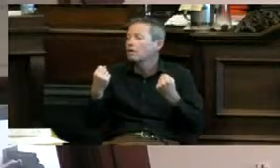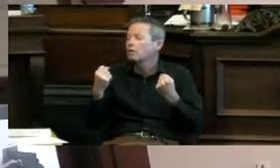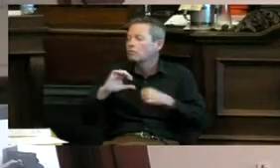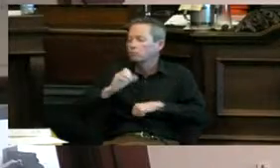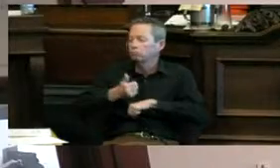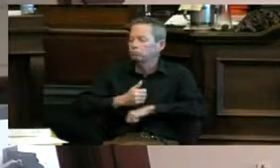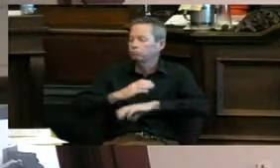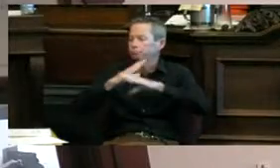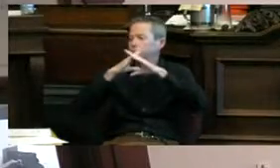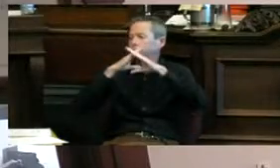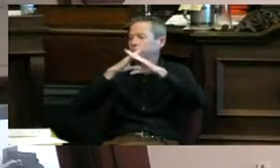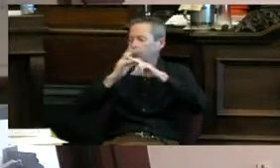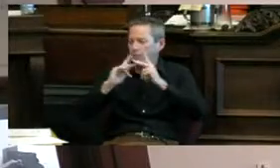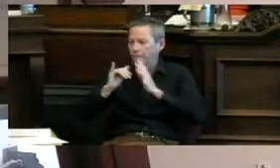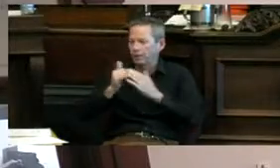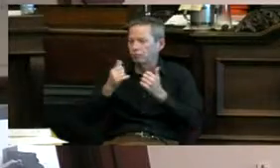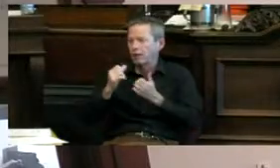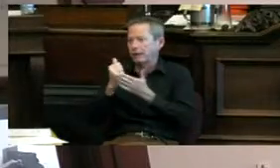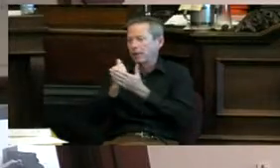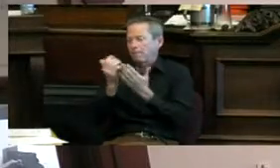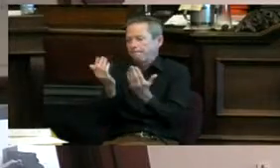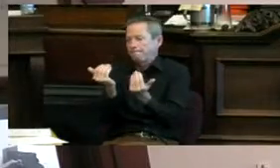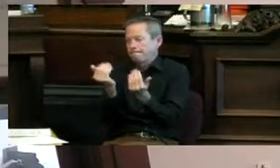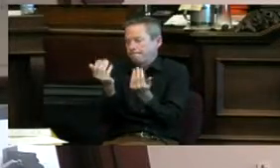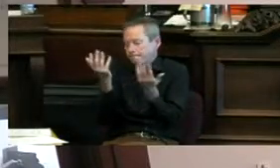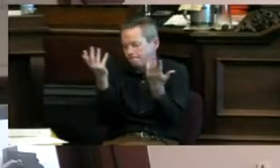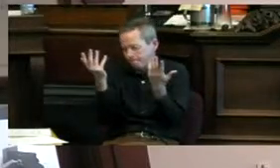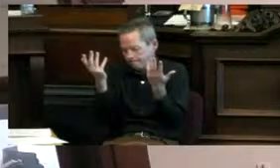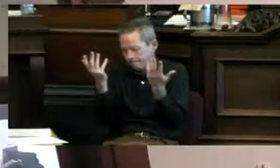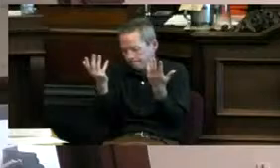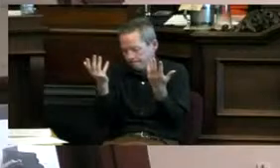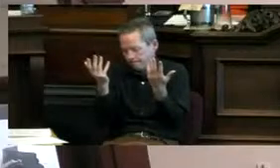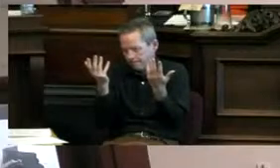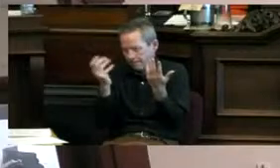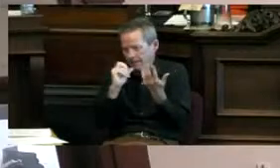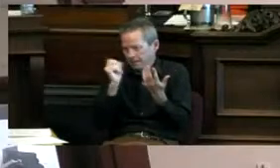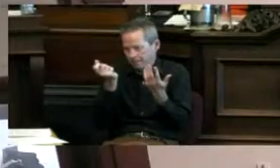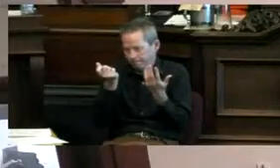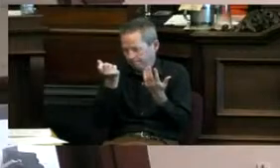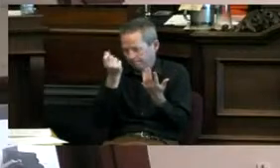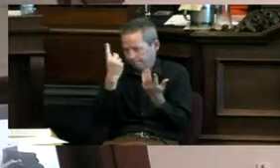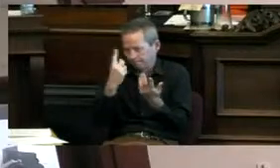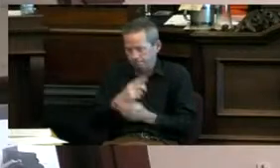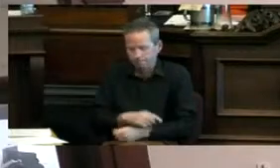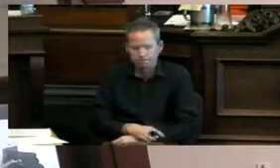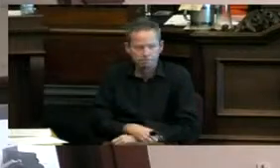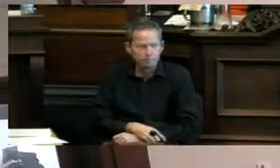on just how important it is. So, you know, creating barriers for